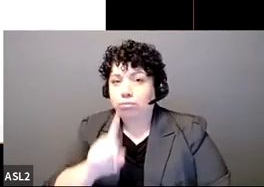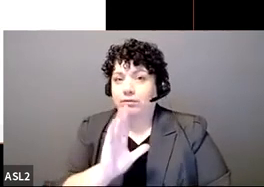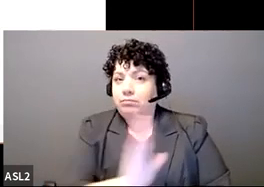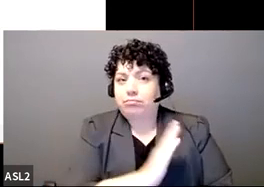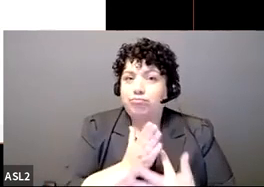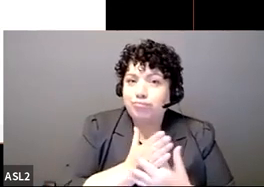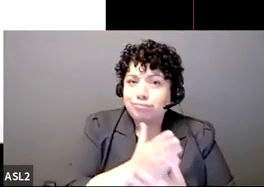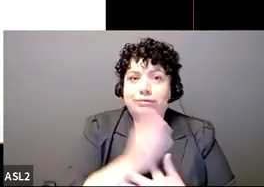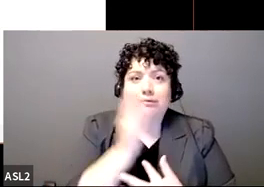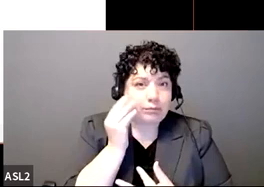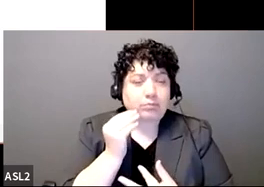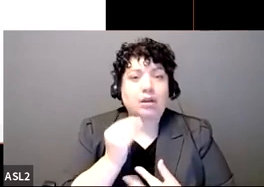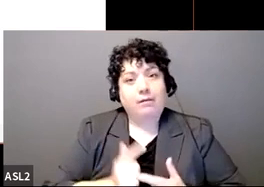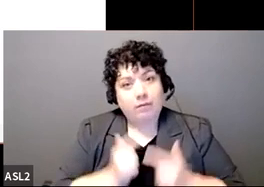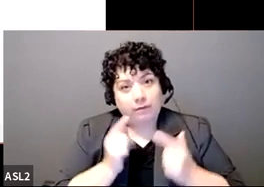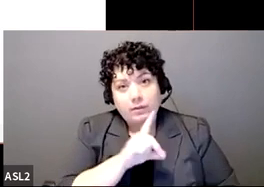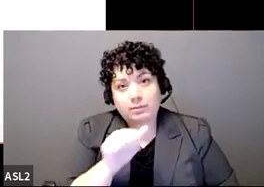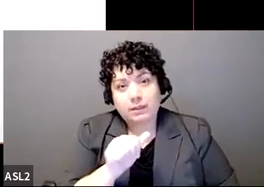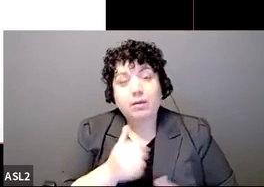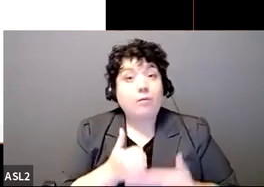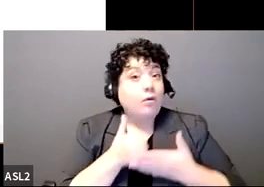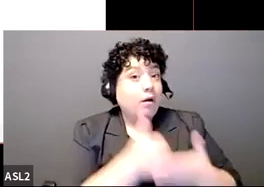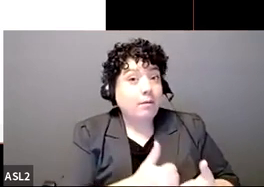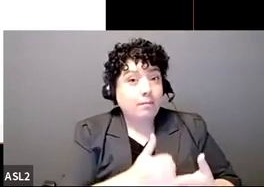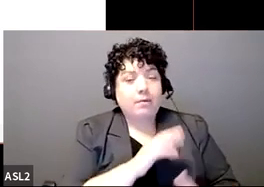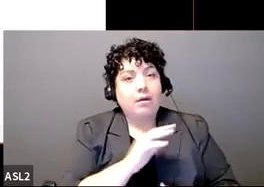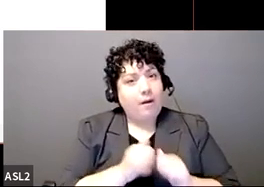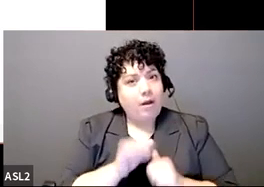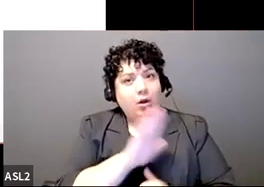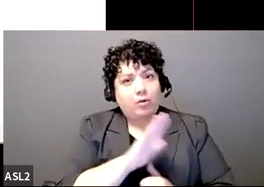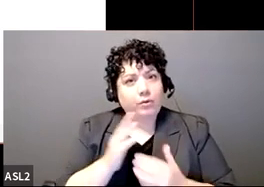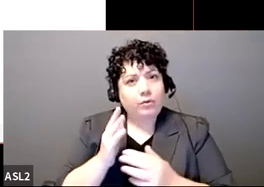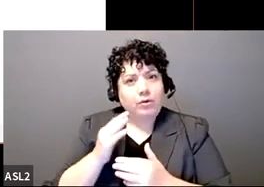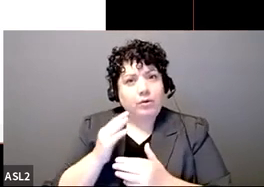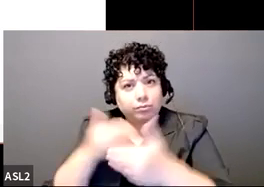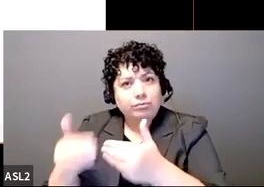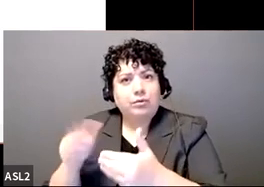how to help clients navigate application processes and for program planners to